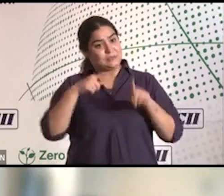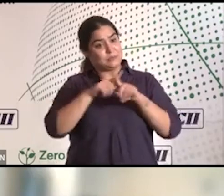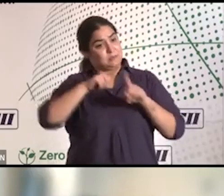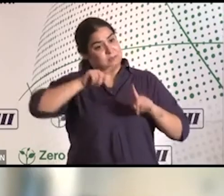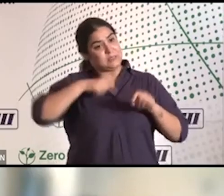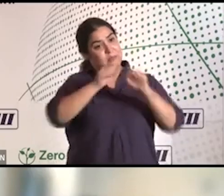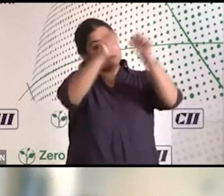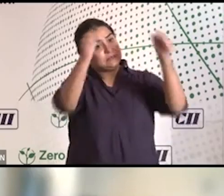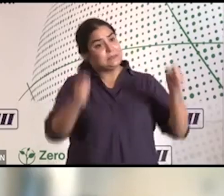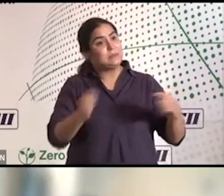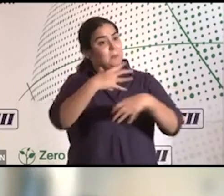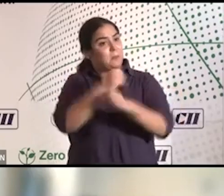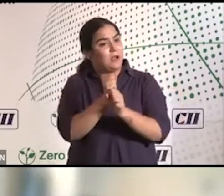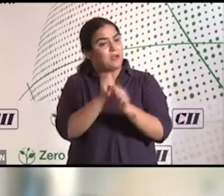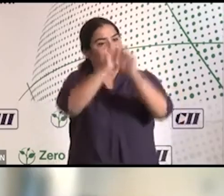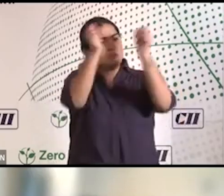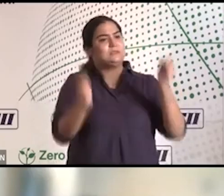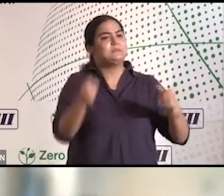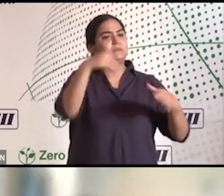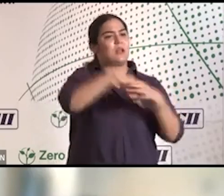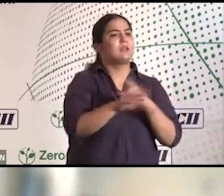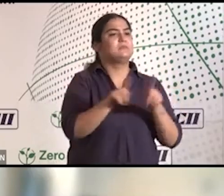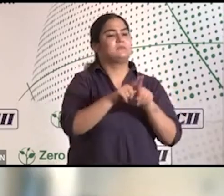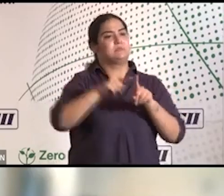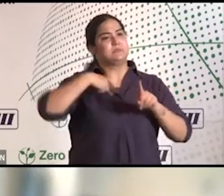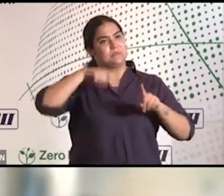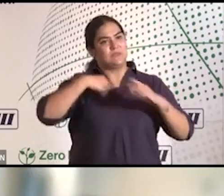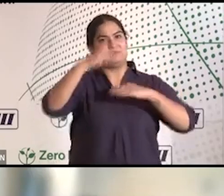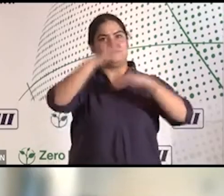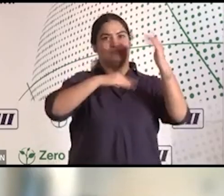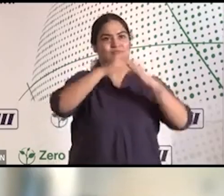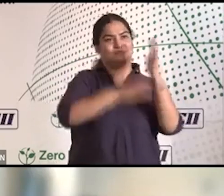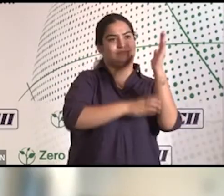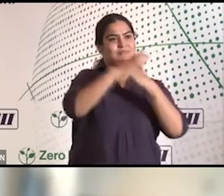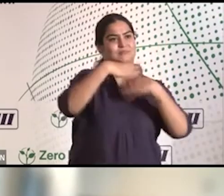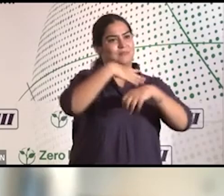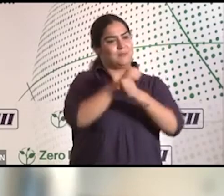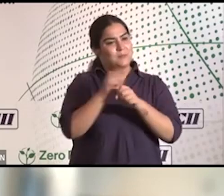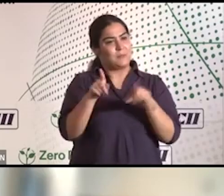We have to set up that infrastructure, we have to create that resource,